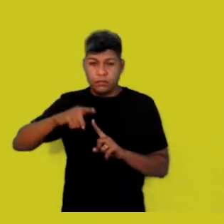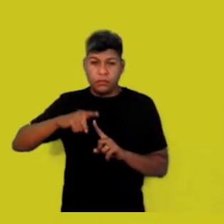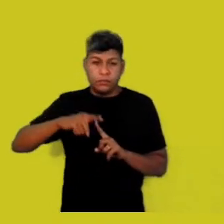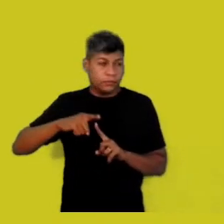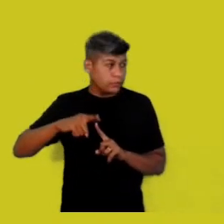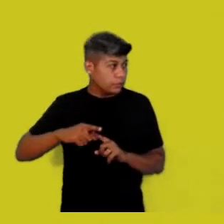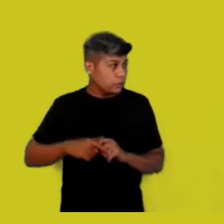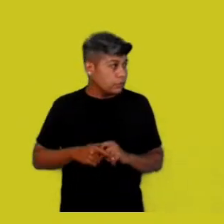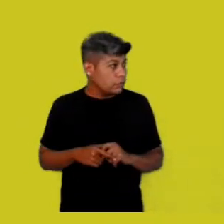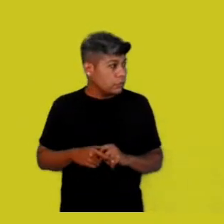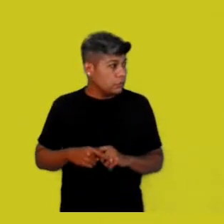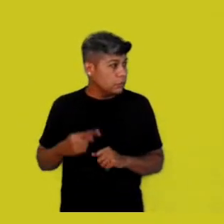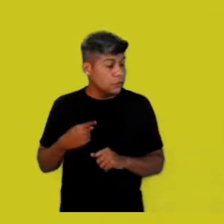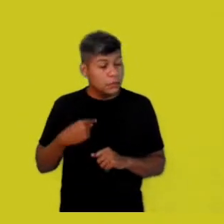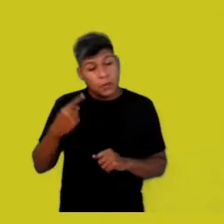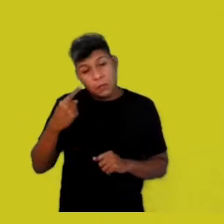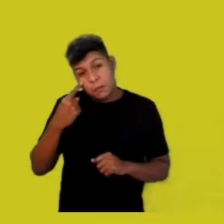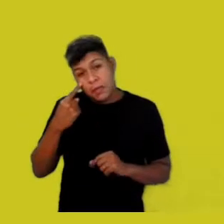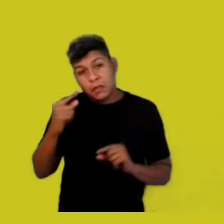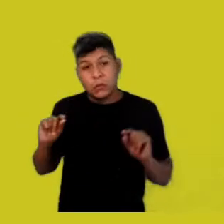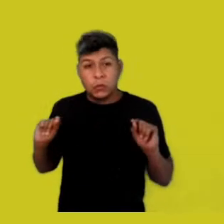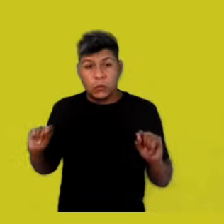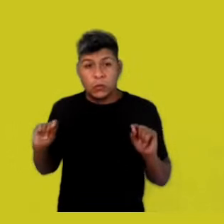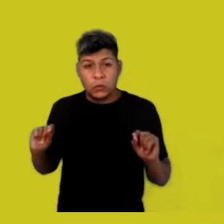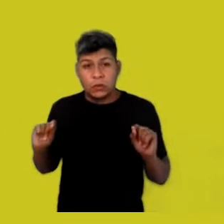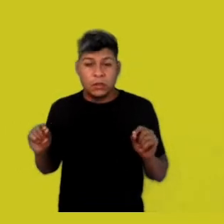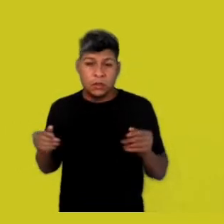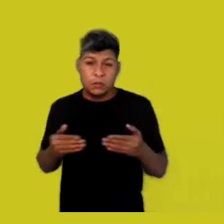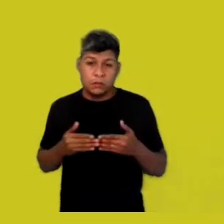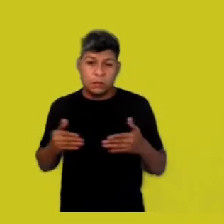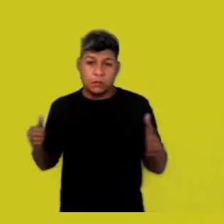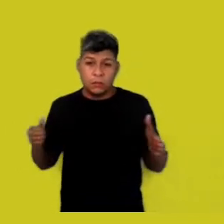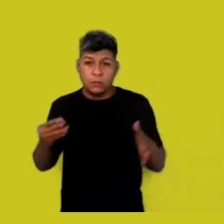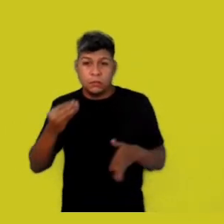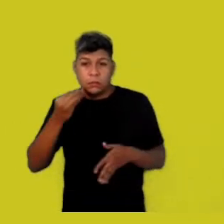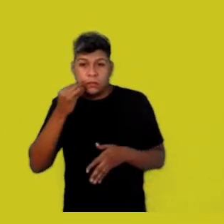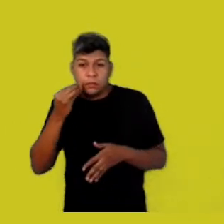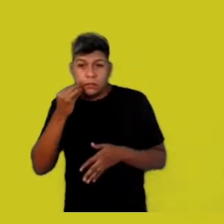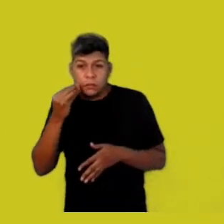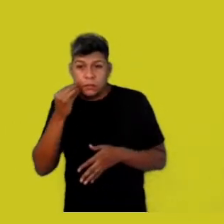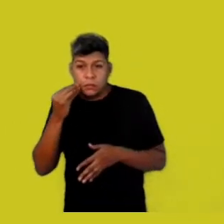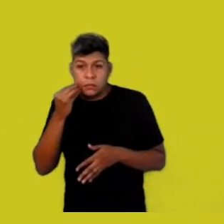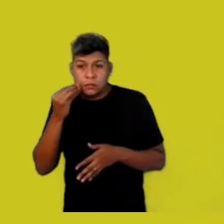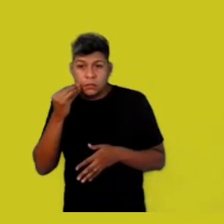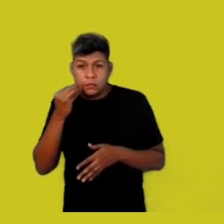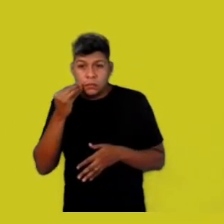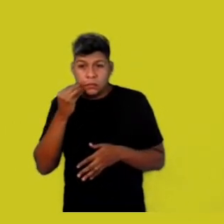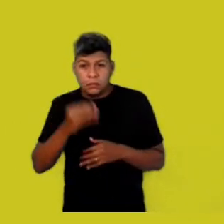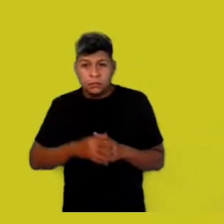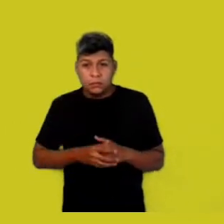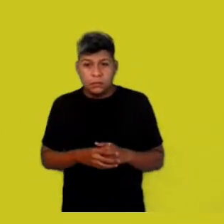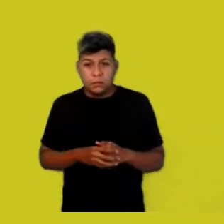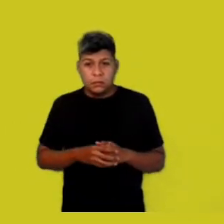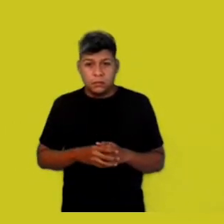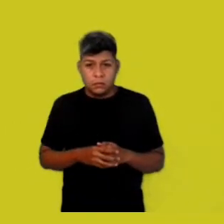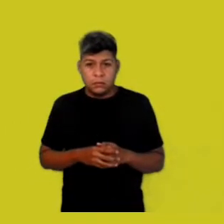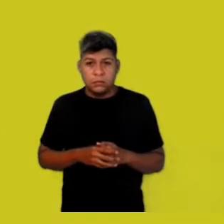I would broaden, perhaps, this perspective of sacred,